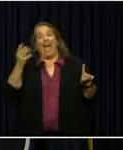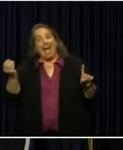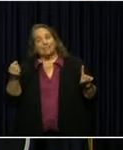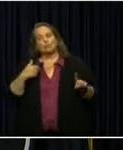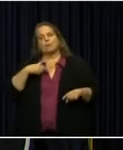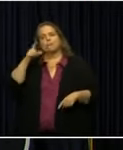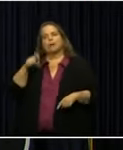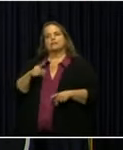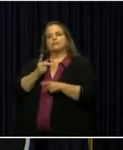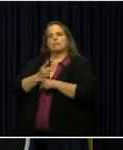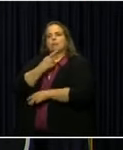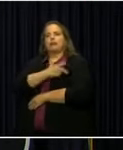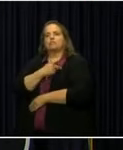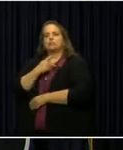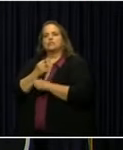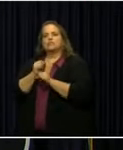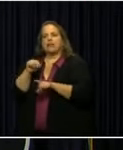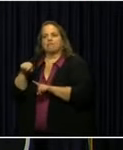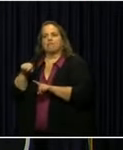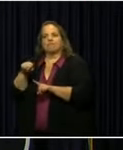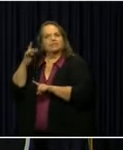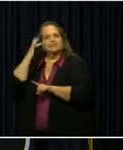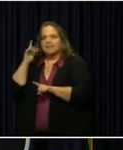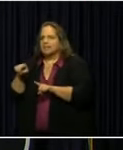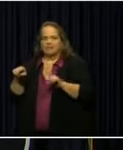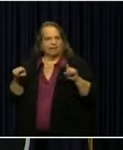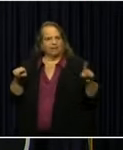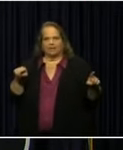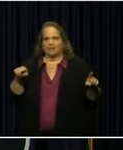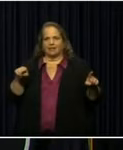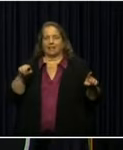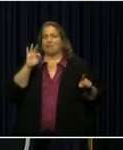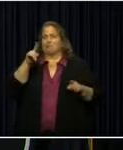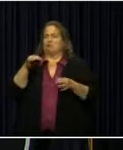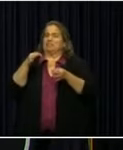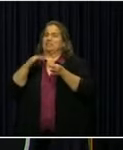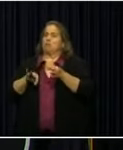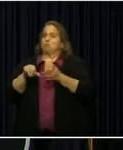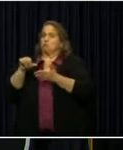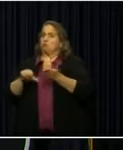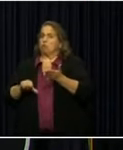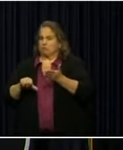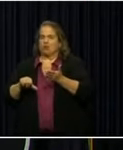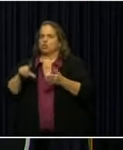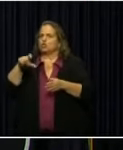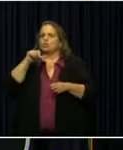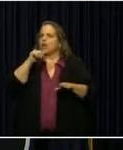IT MAY BE SOME, LIKE BARBERS,